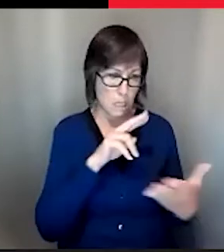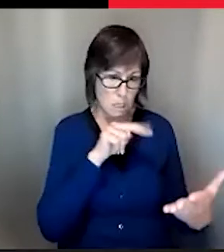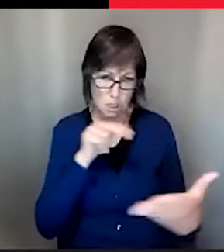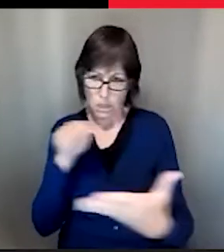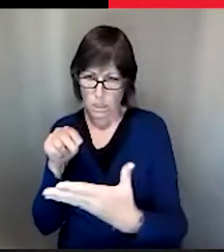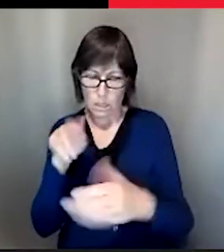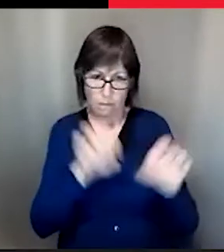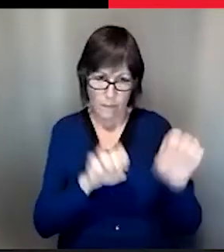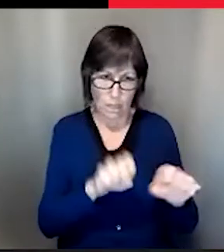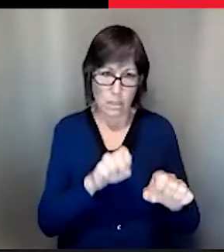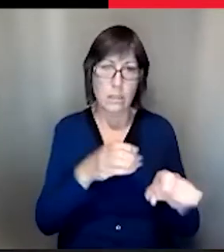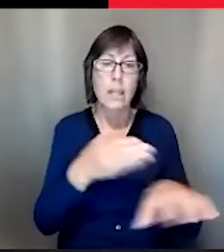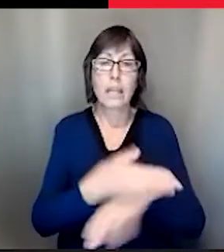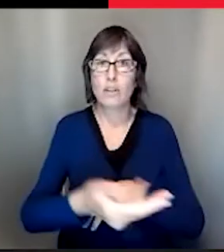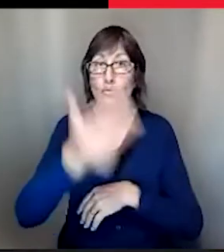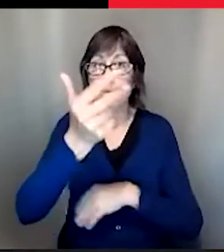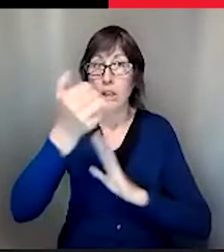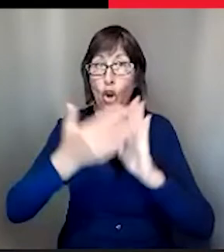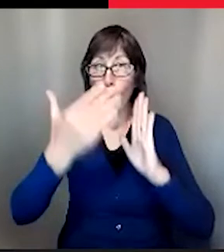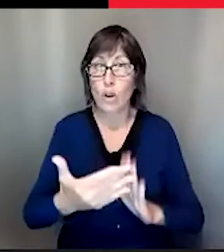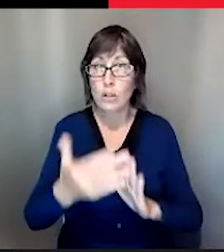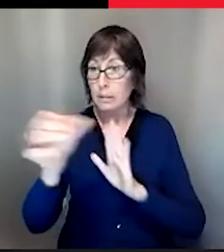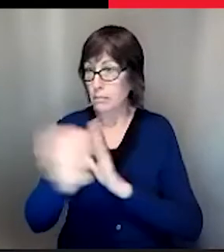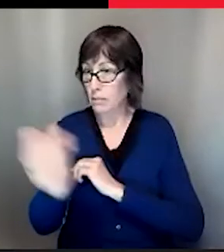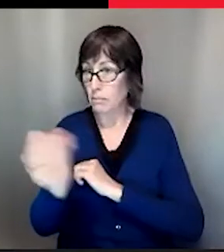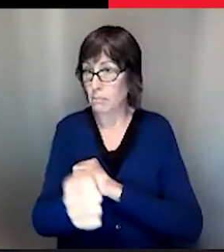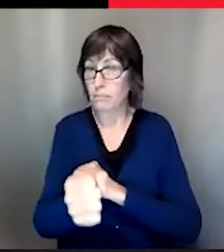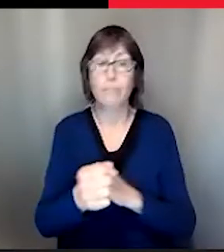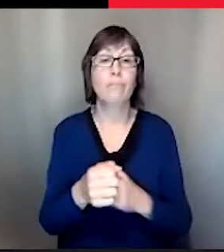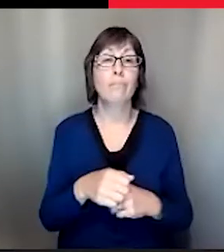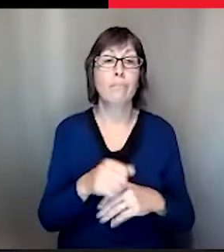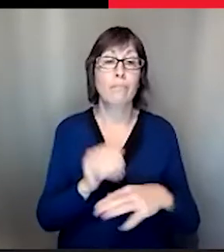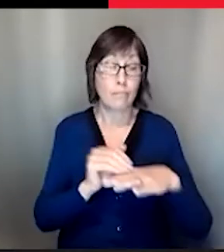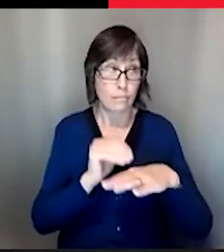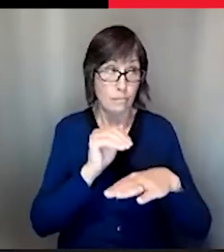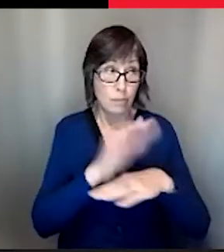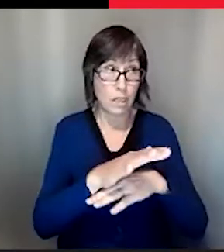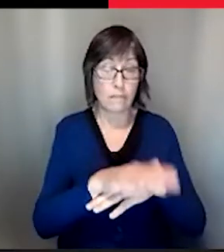up to three artists are selected. Notifications will go out via email in early September